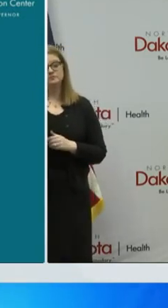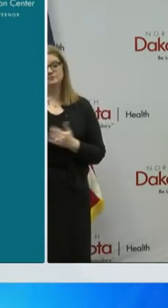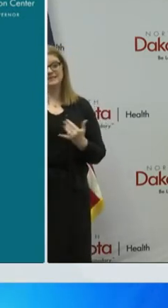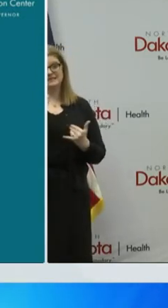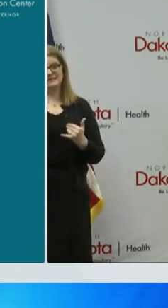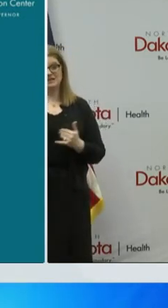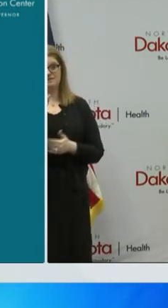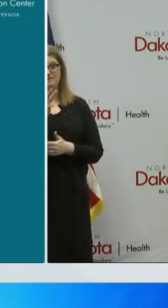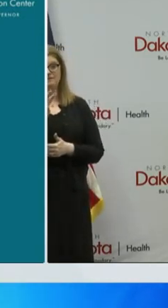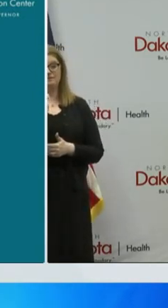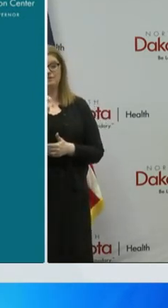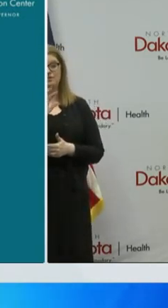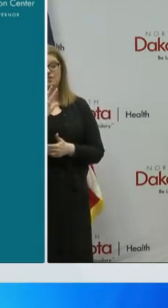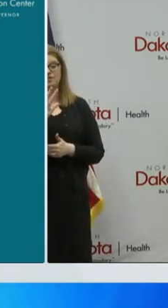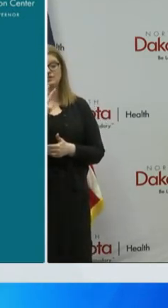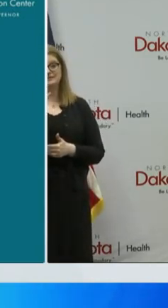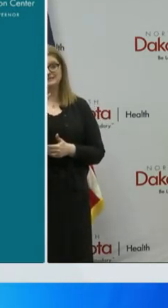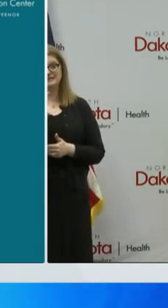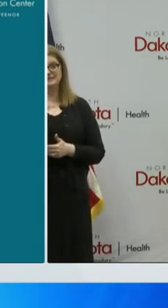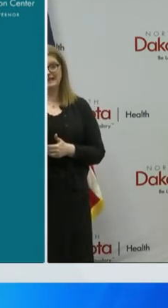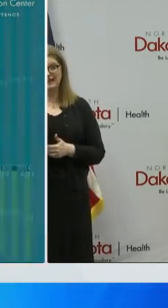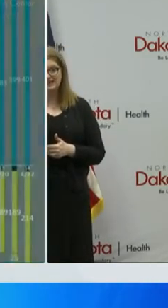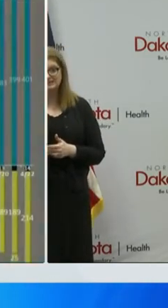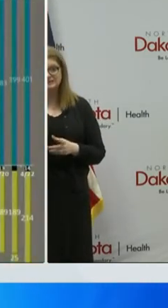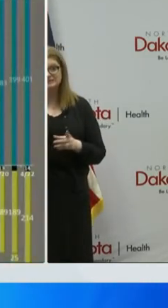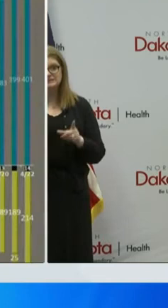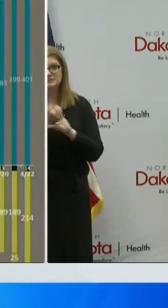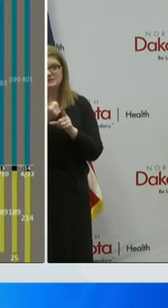AS WE TAKE A LOOK AT THE FACT